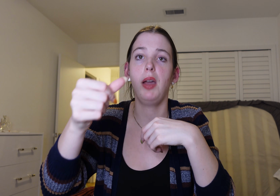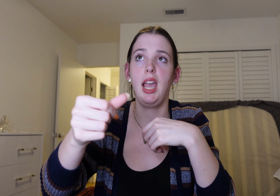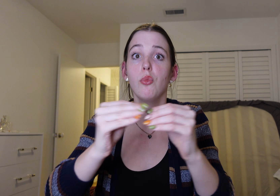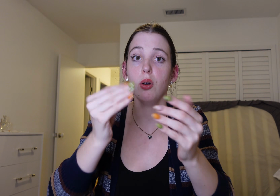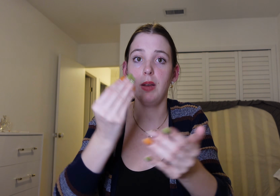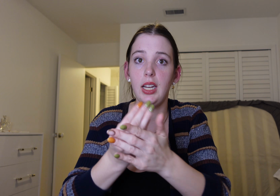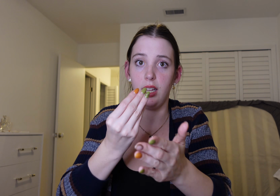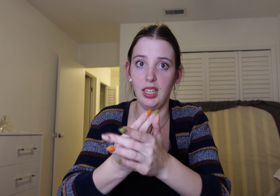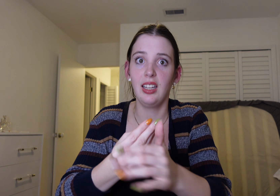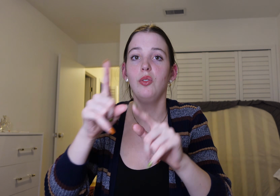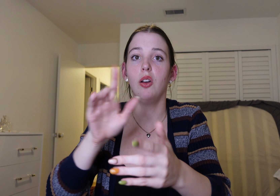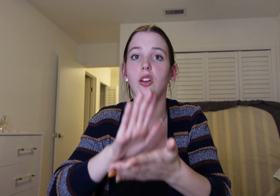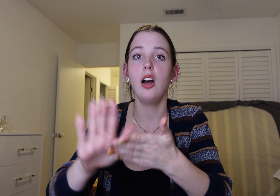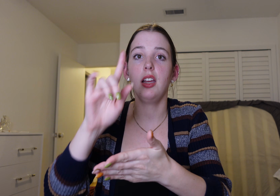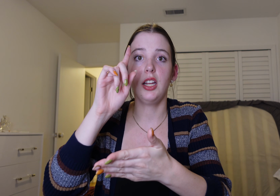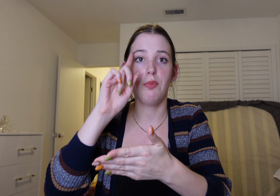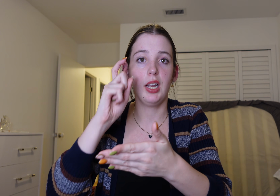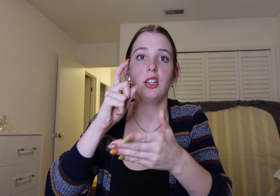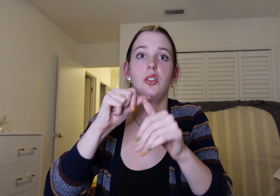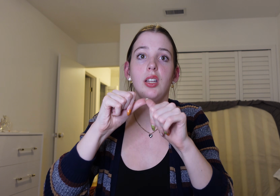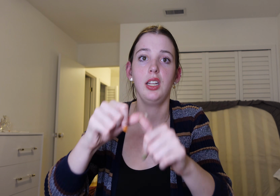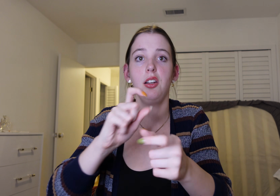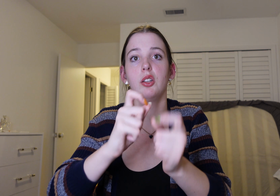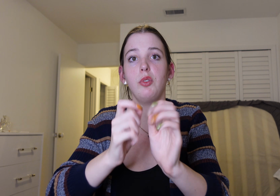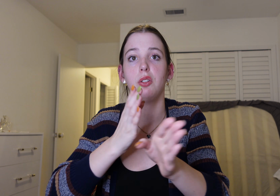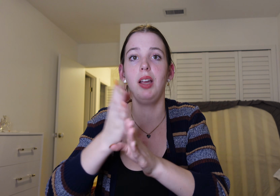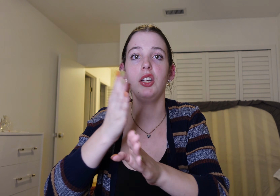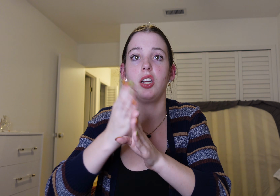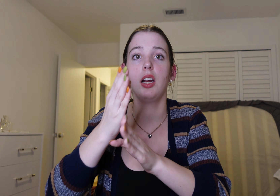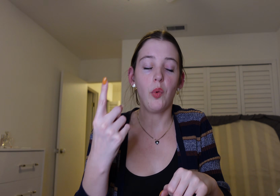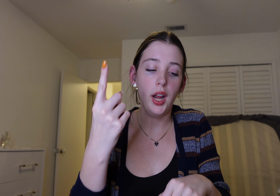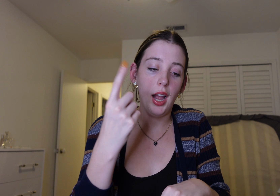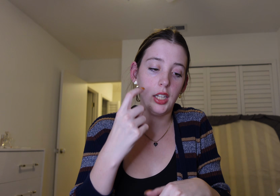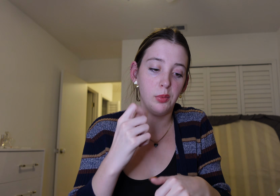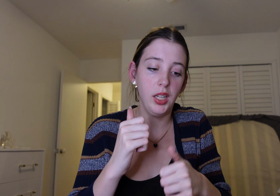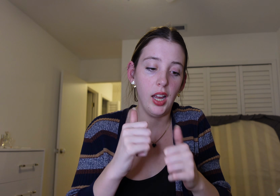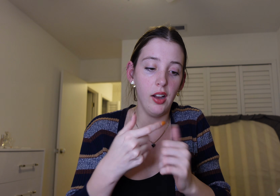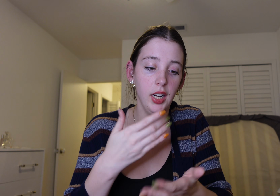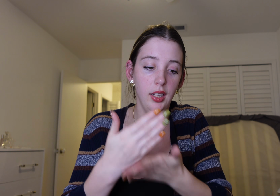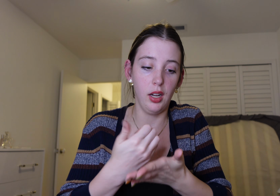pay more money to go to college because you continue to switch your major someone asked me how can I stop